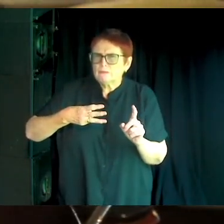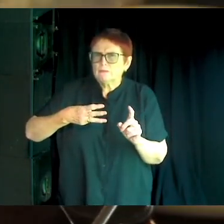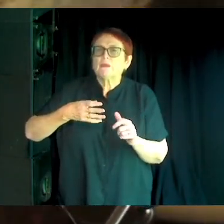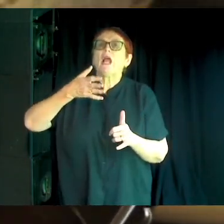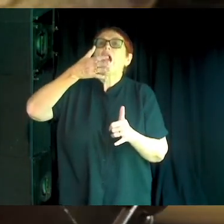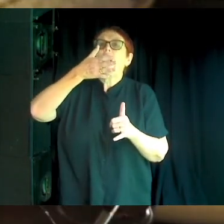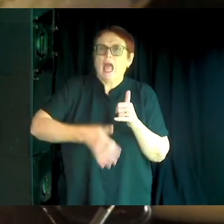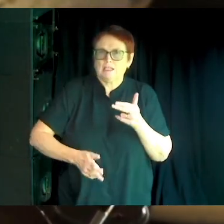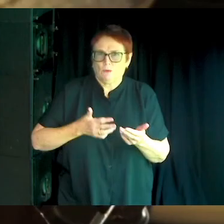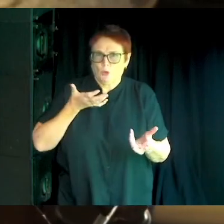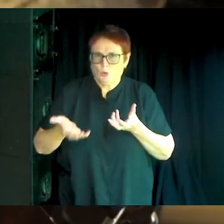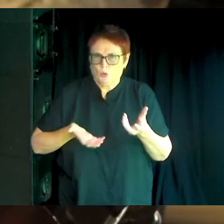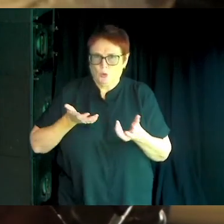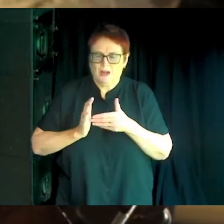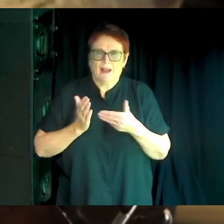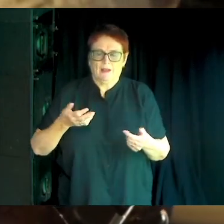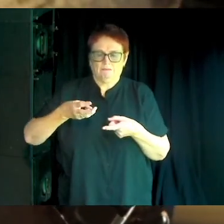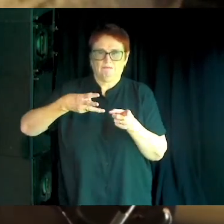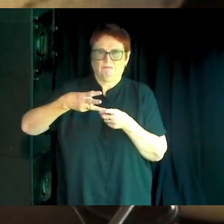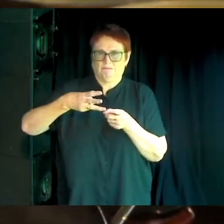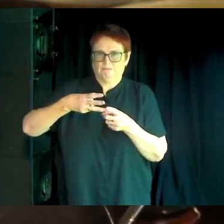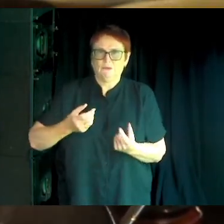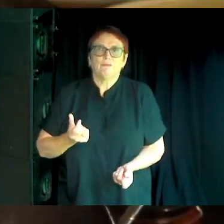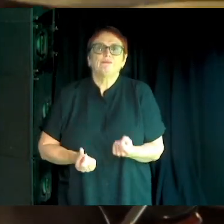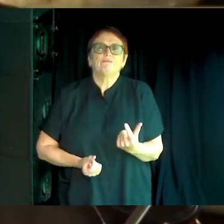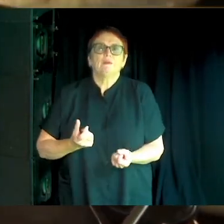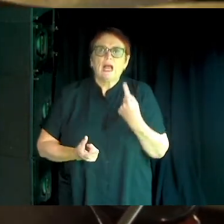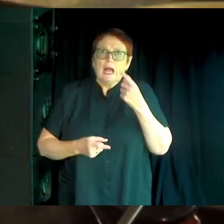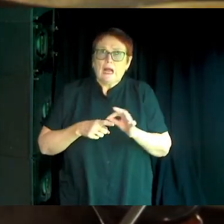of the fry this is the last part of the simmering so look at the color it's nice